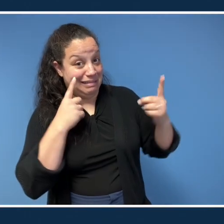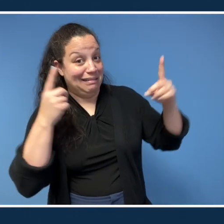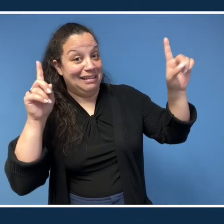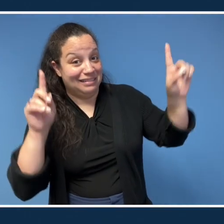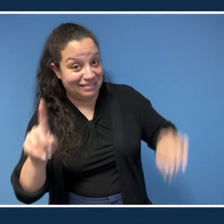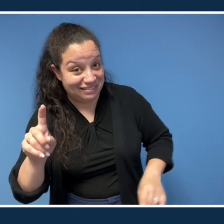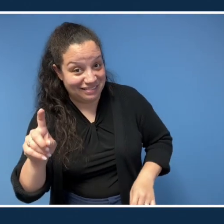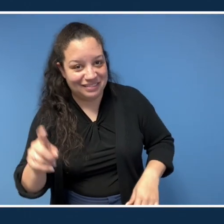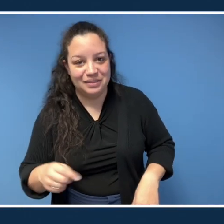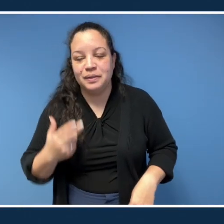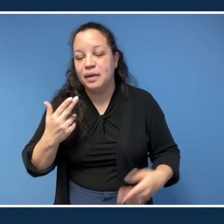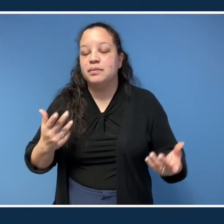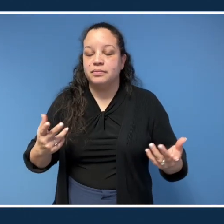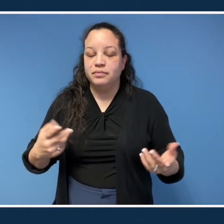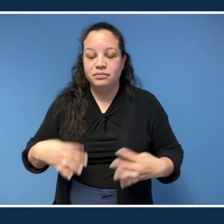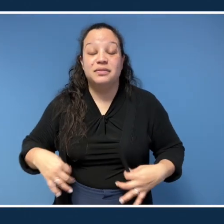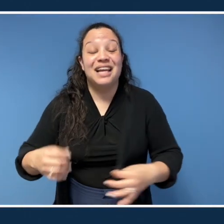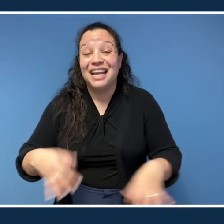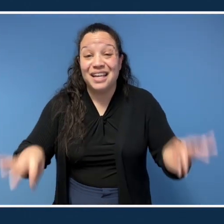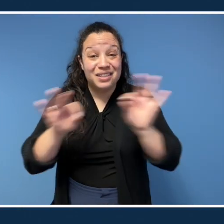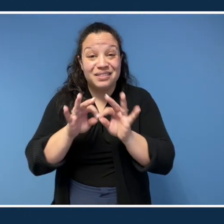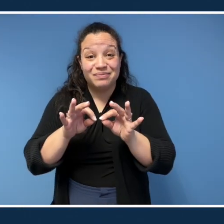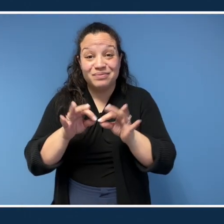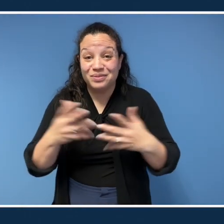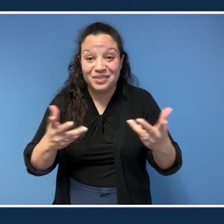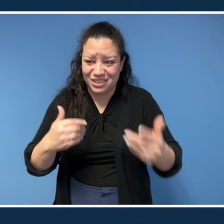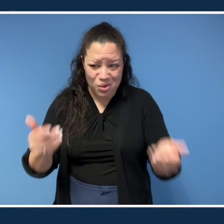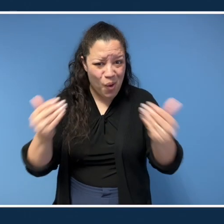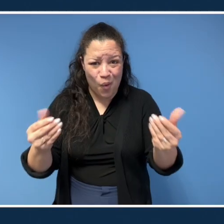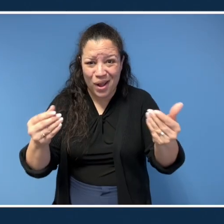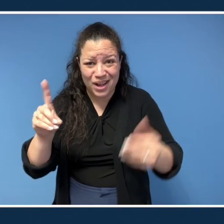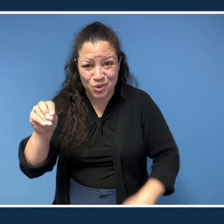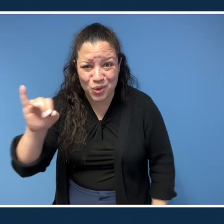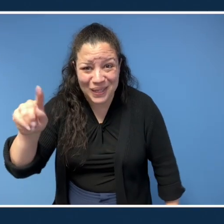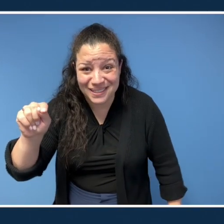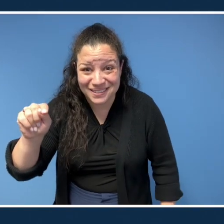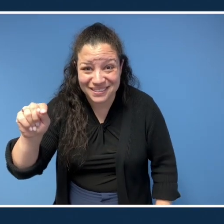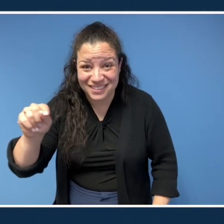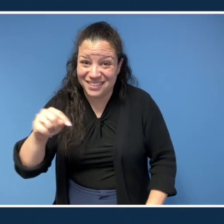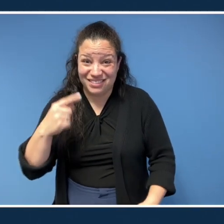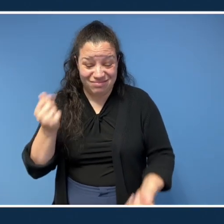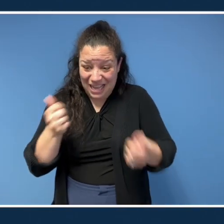about podcasting is just doing it, right. So I applaud you for doing it and taking that step for anybody to get in front of a camera.